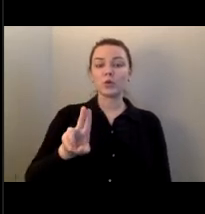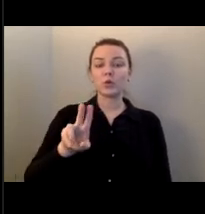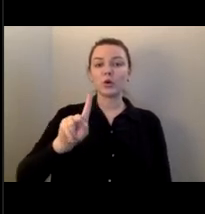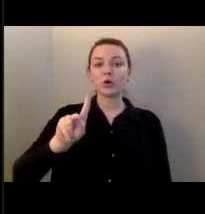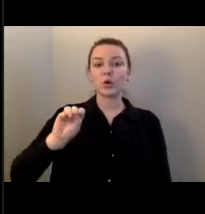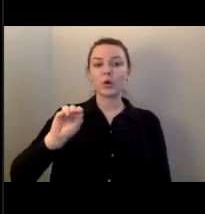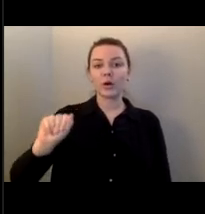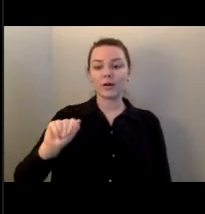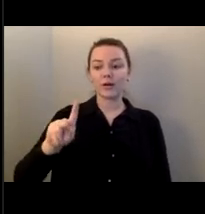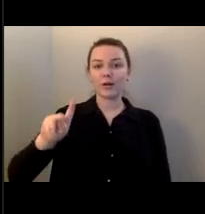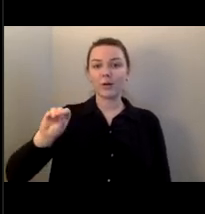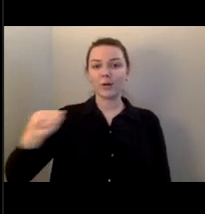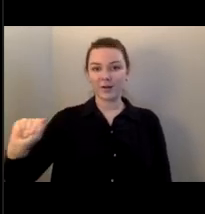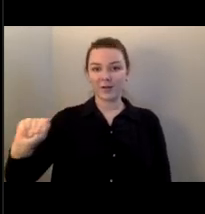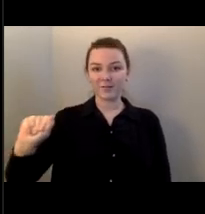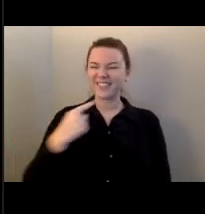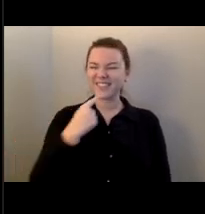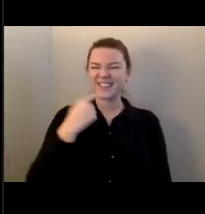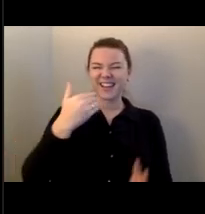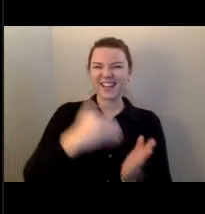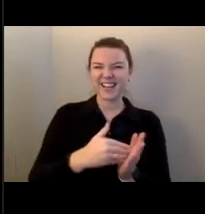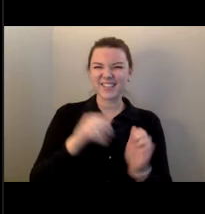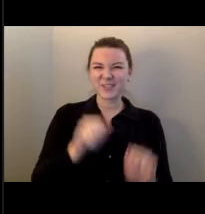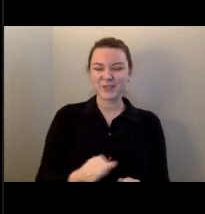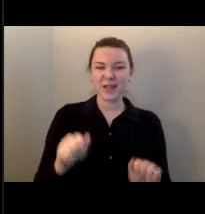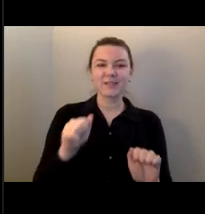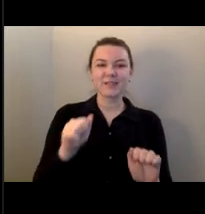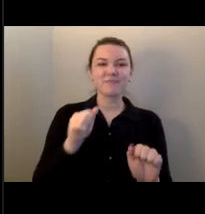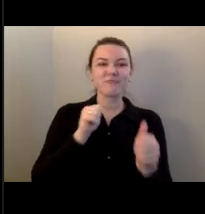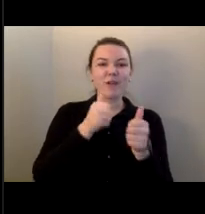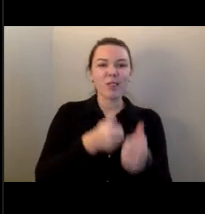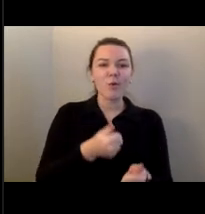I'm going to say it again so you can follow after me. 'Uko-ko'ako'a.